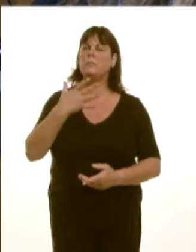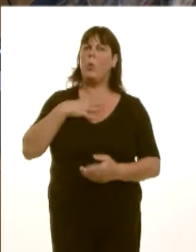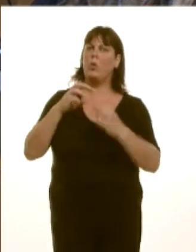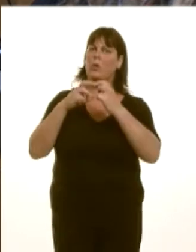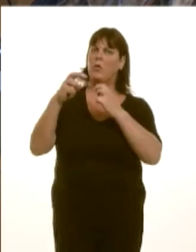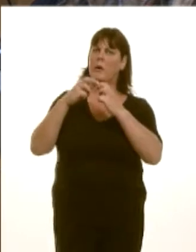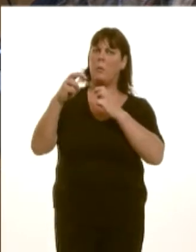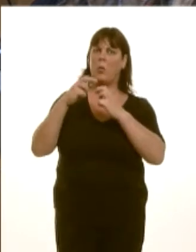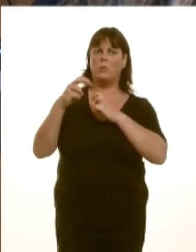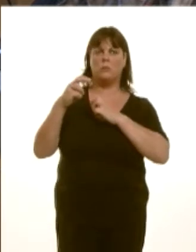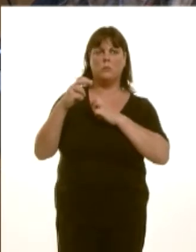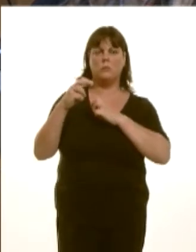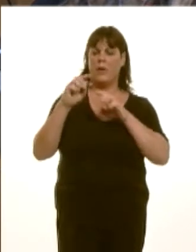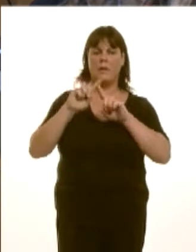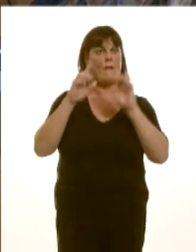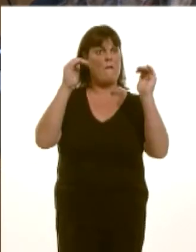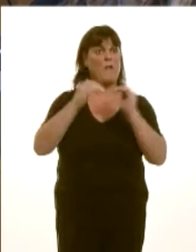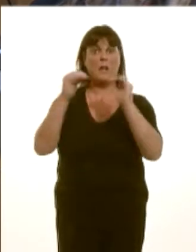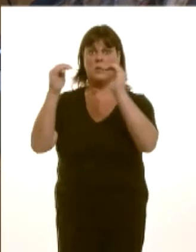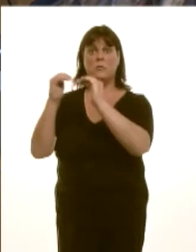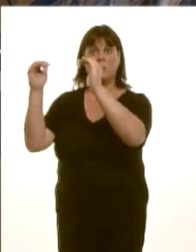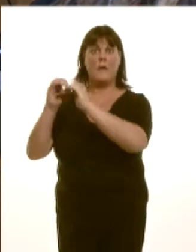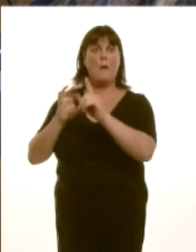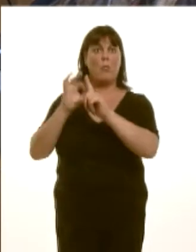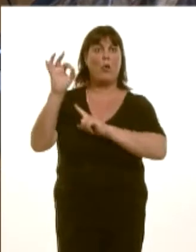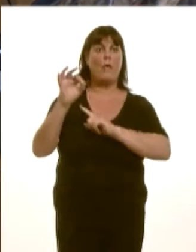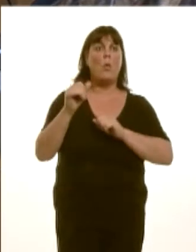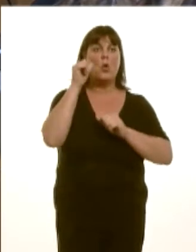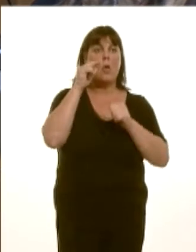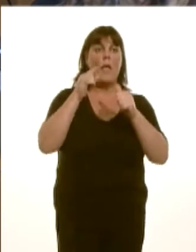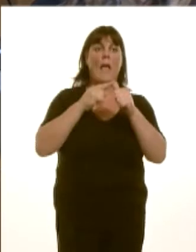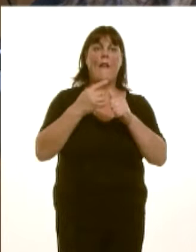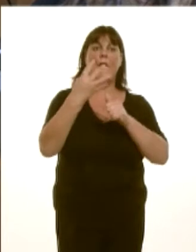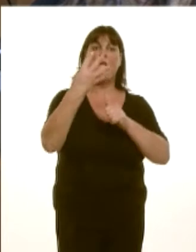Some actions include, for example, the A470 bus corridor improvements being developed